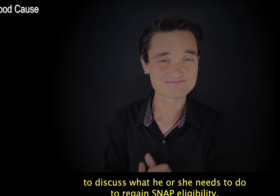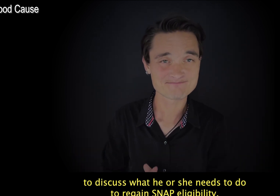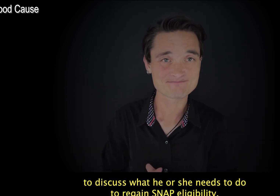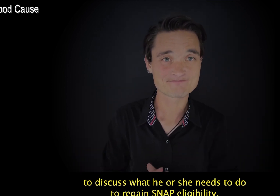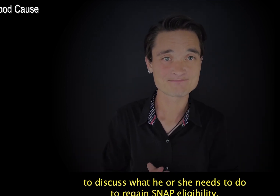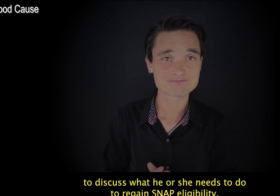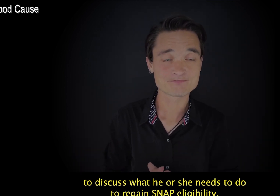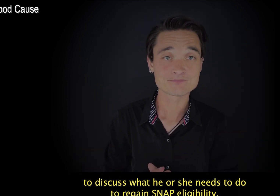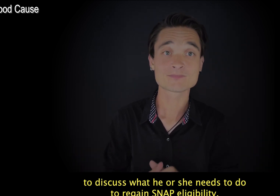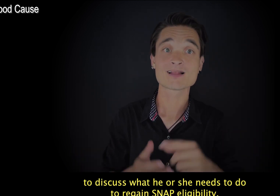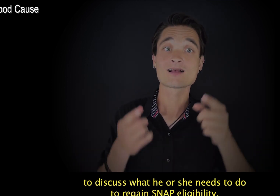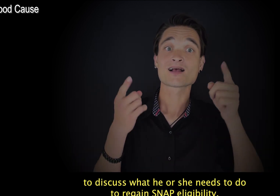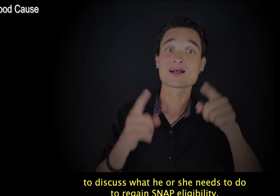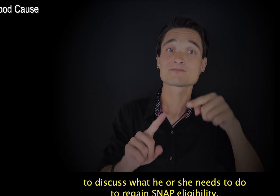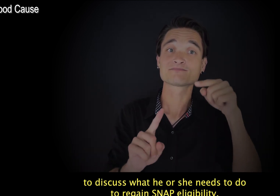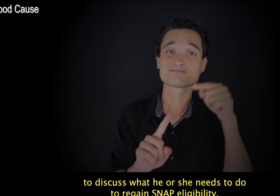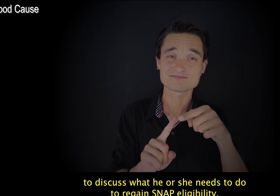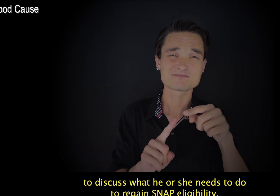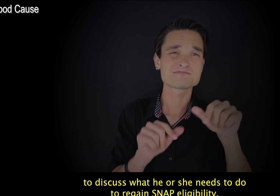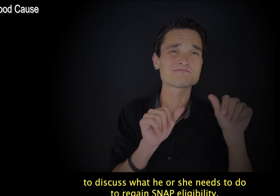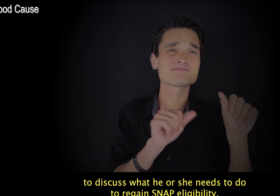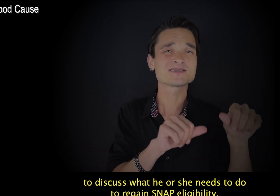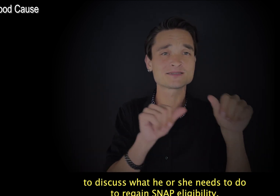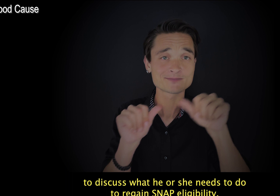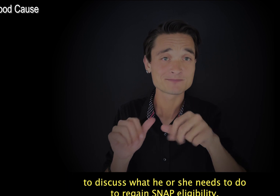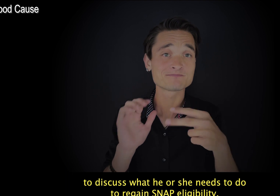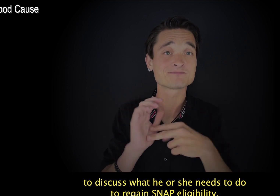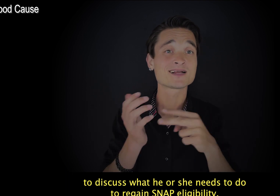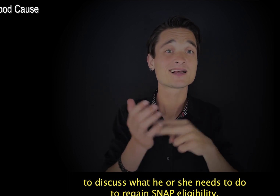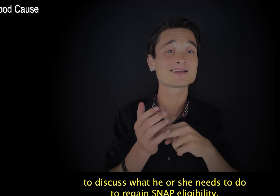to discuss what he or she needs to do to regain SNAP eligibility.